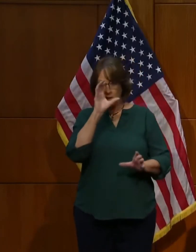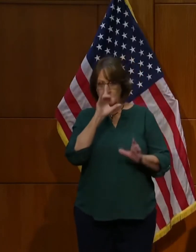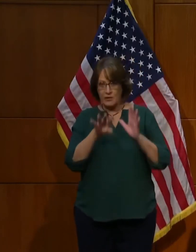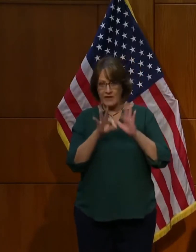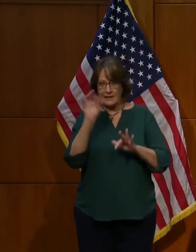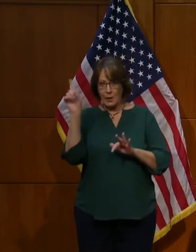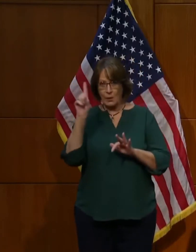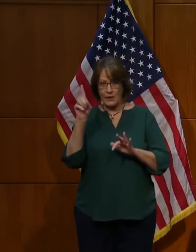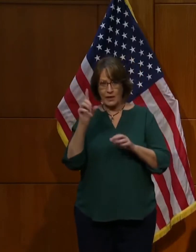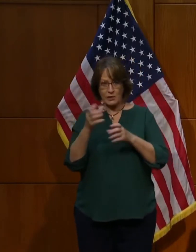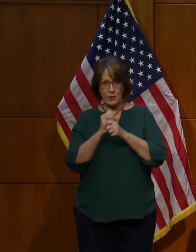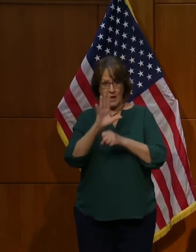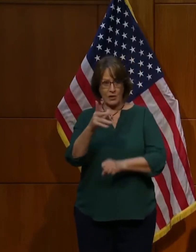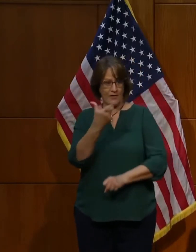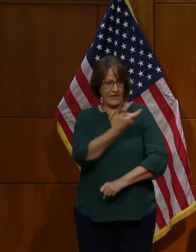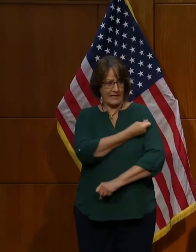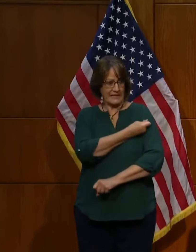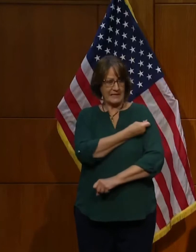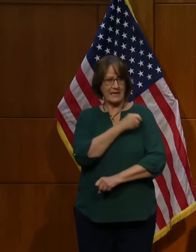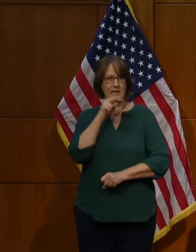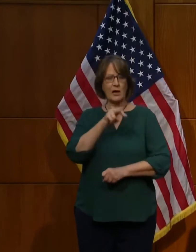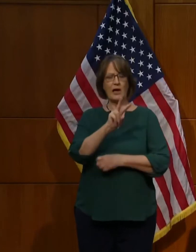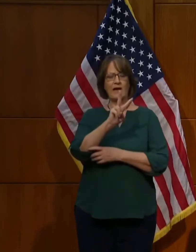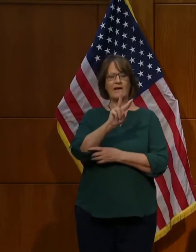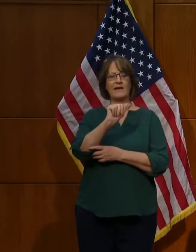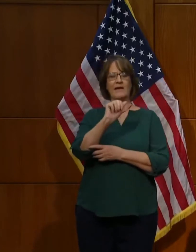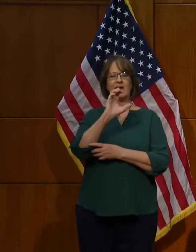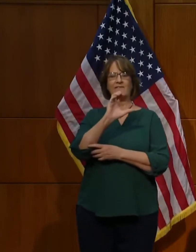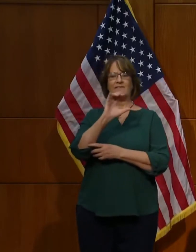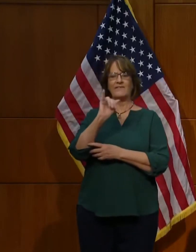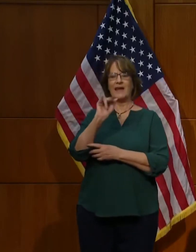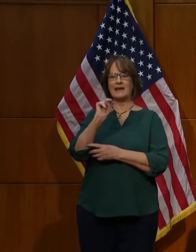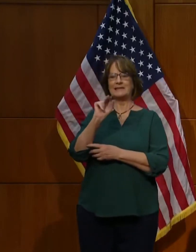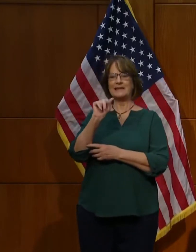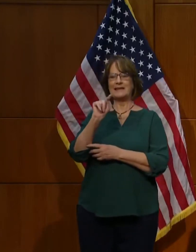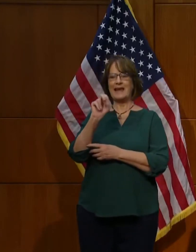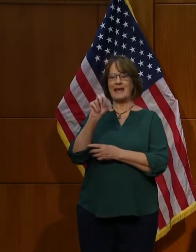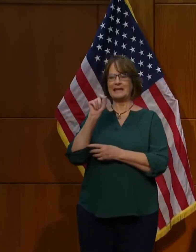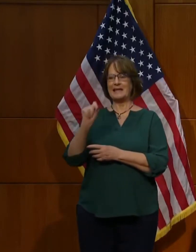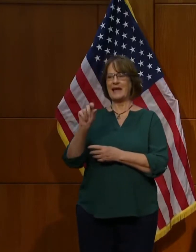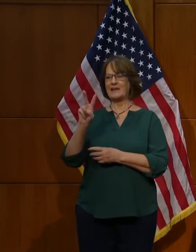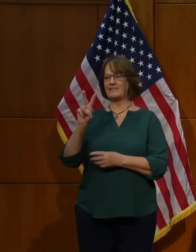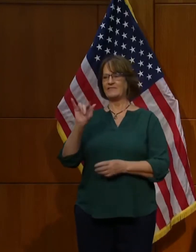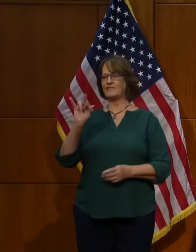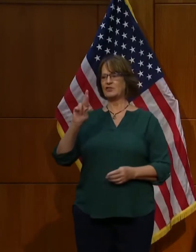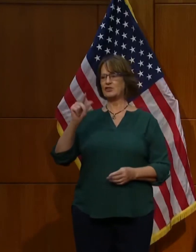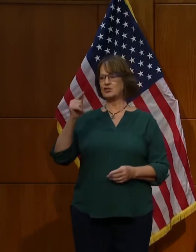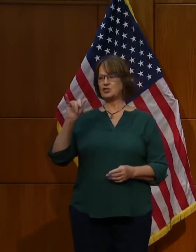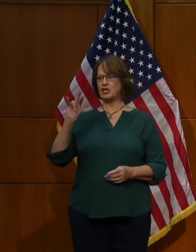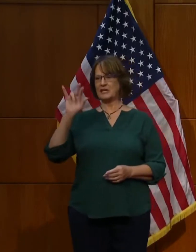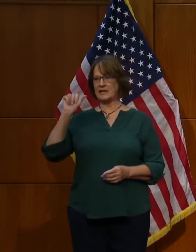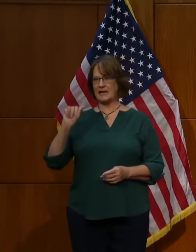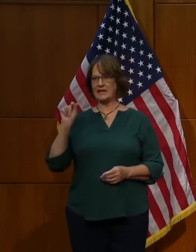out where to get vaccinated, go to